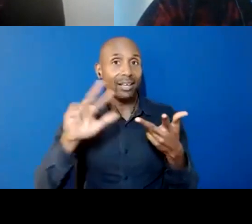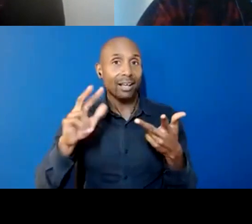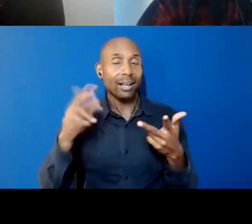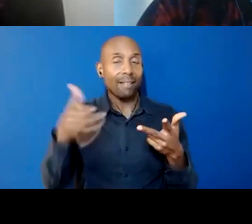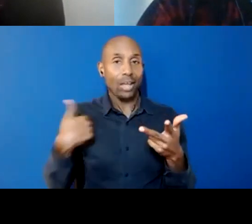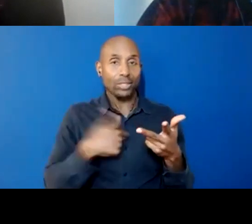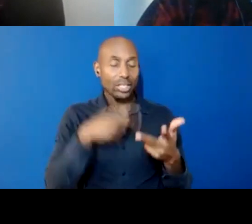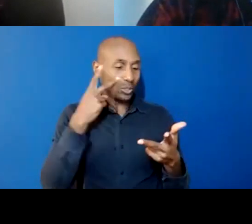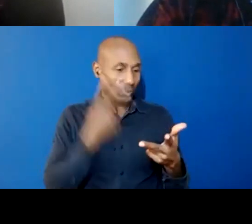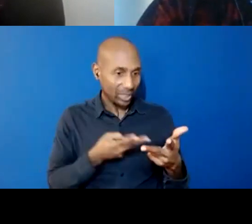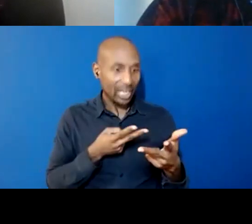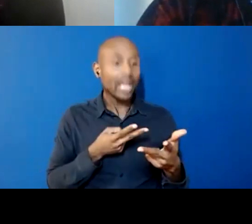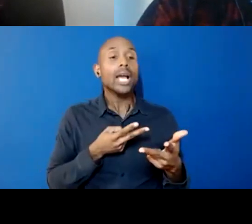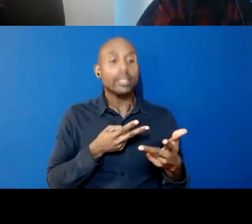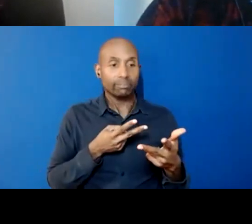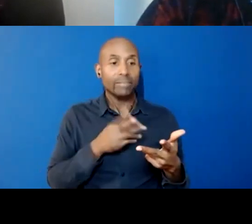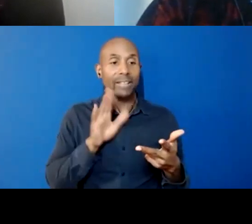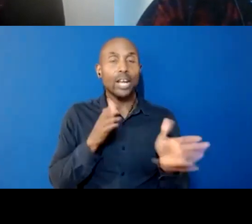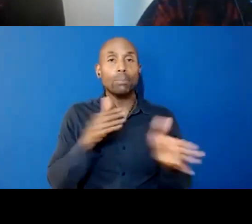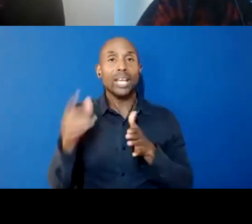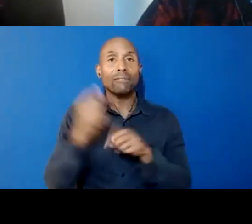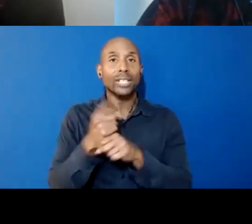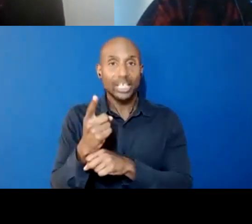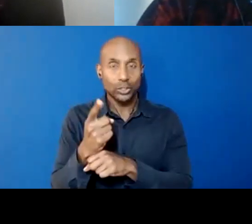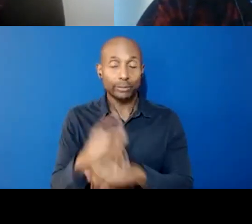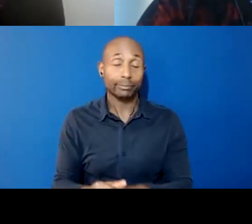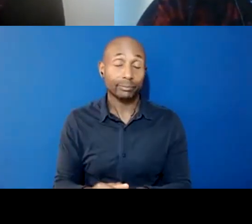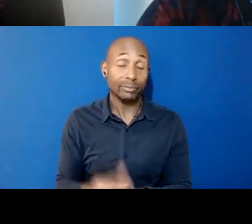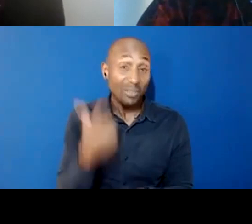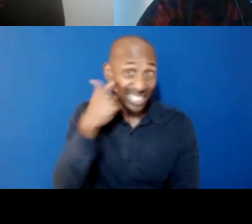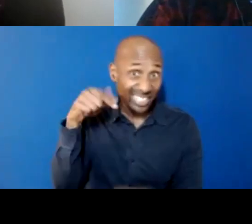For this past year, students were very nervous about contacting people internationally because